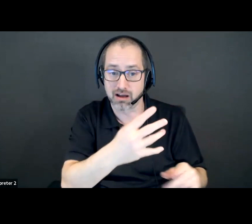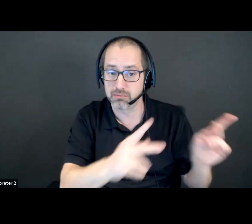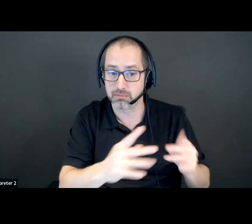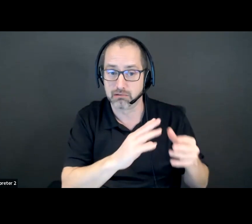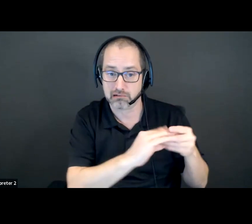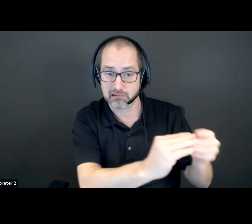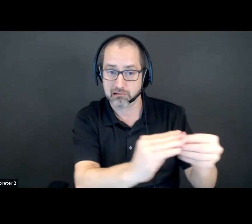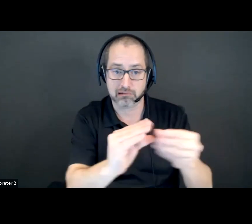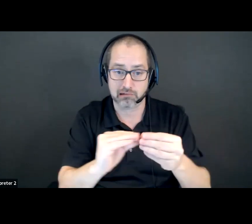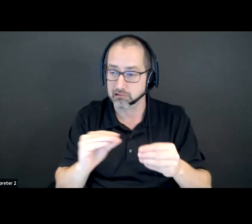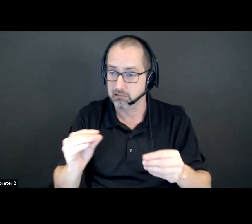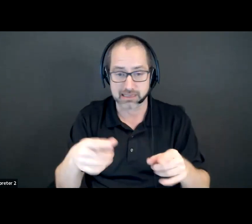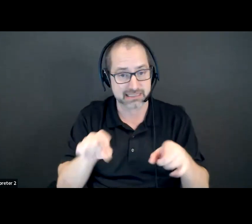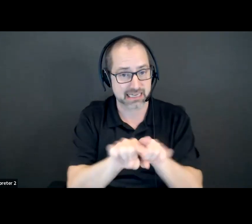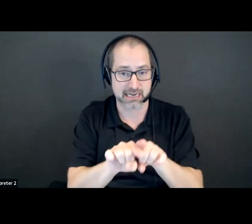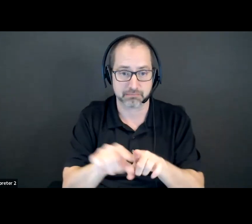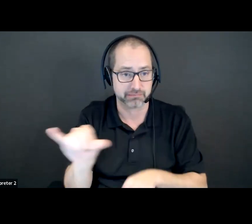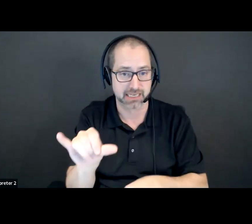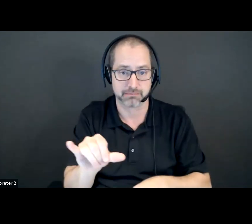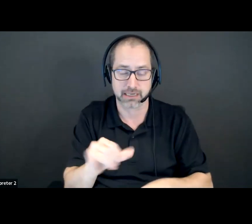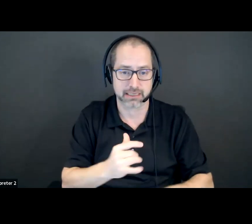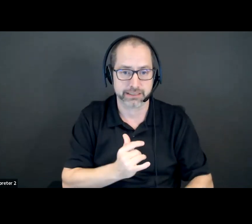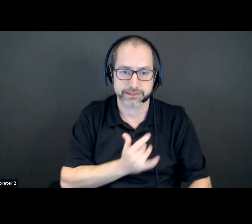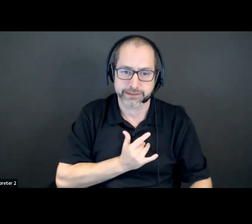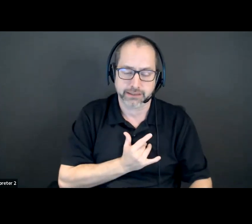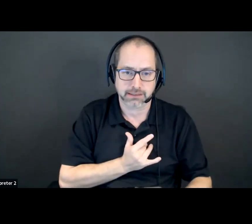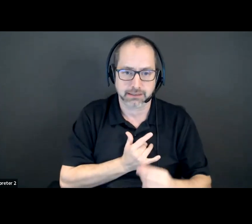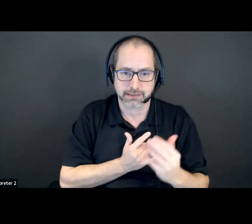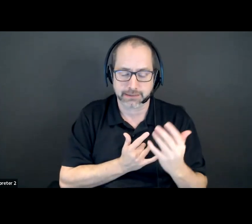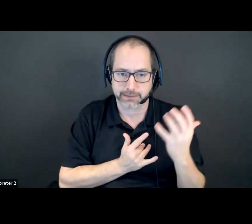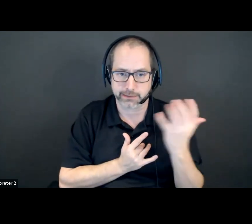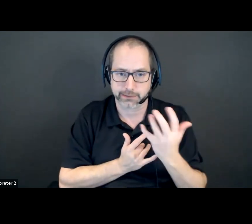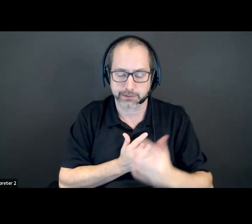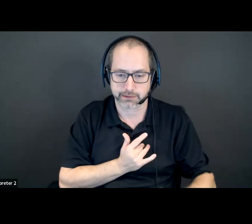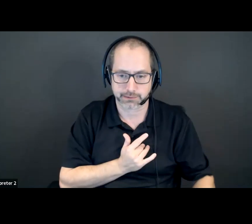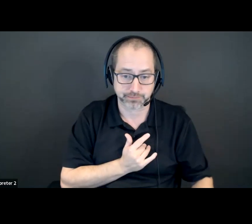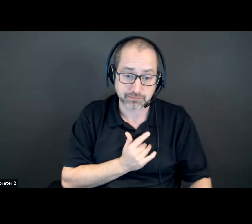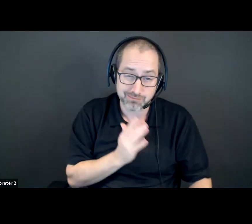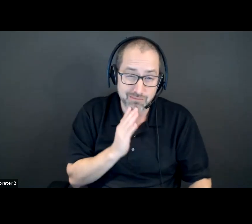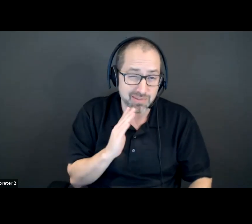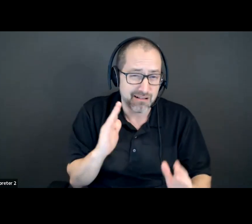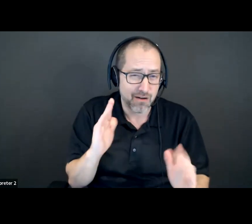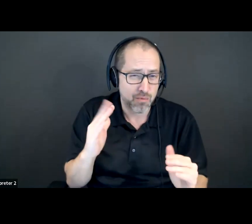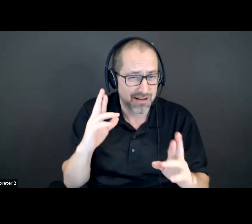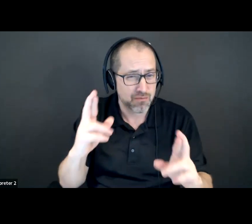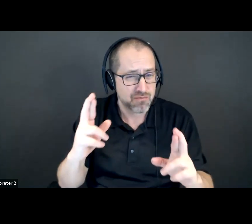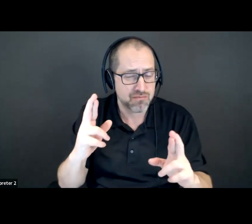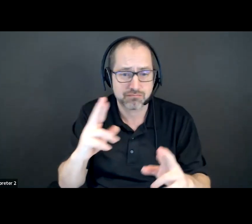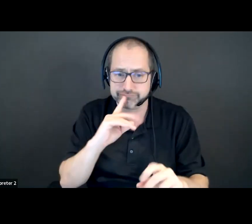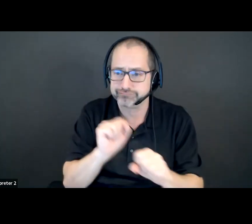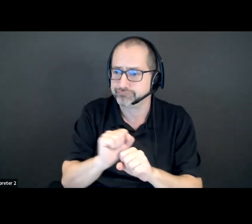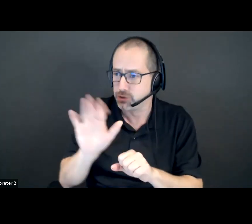time there's that little pinch in my heart and I'm hopeful that hearing stories like this is